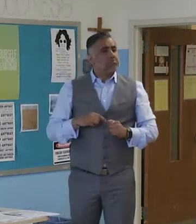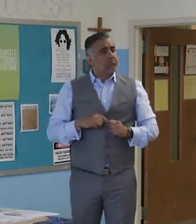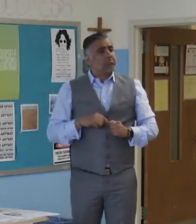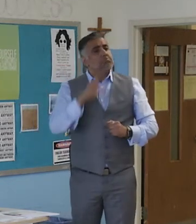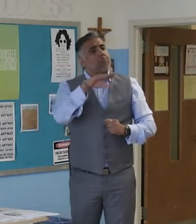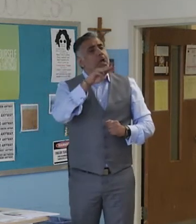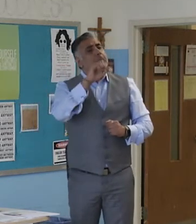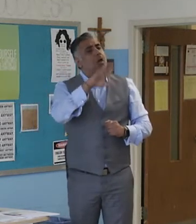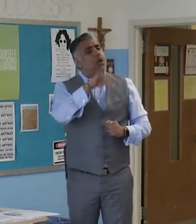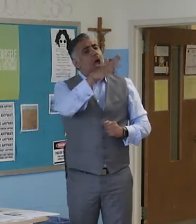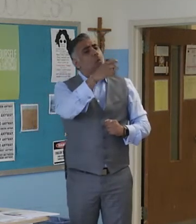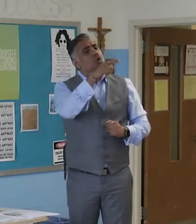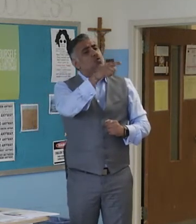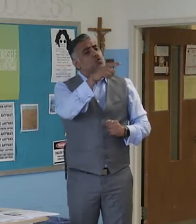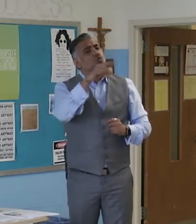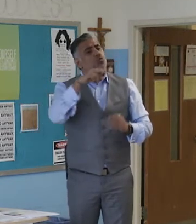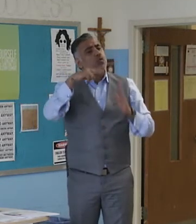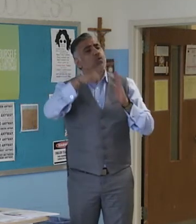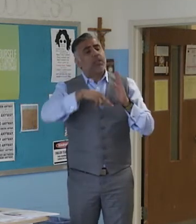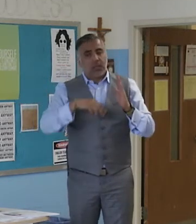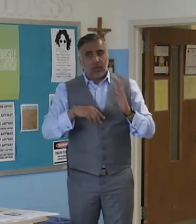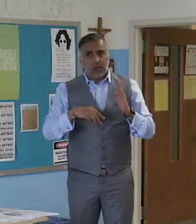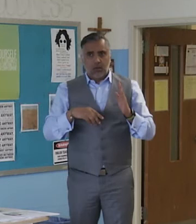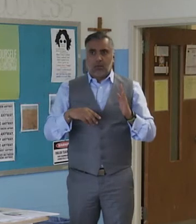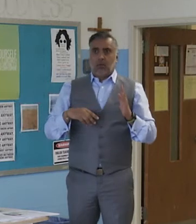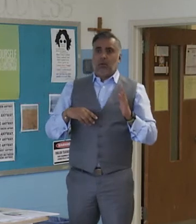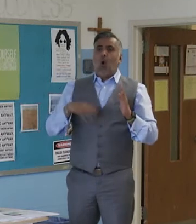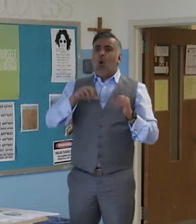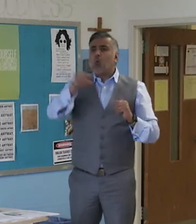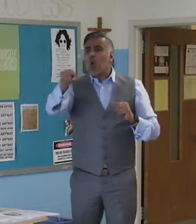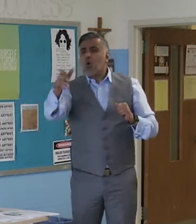like you to do the reading," you know, "I would like you to be a Eucharistic